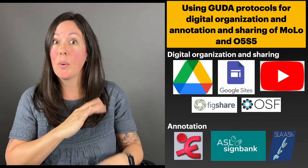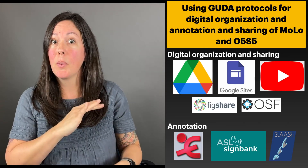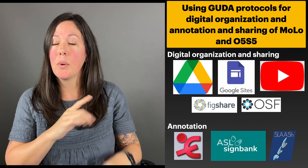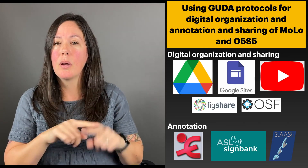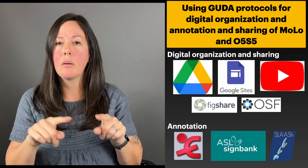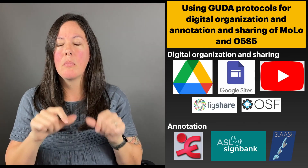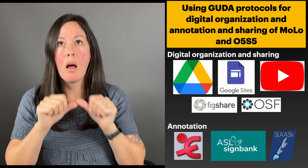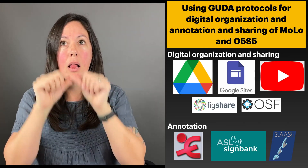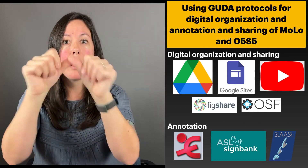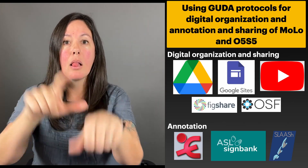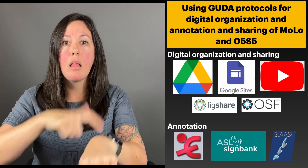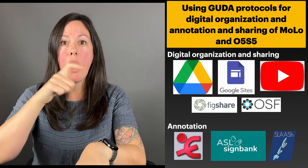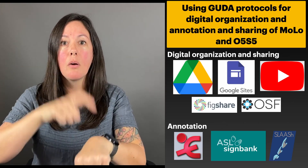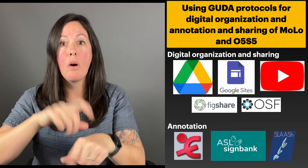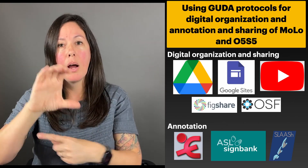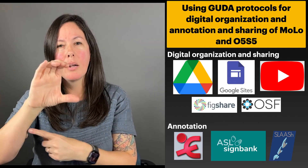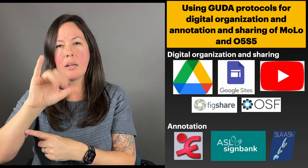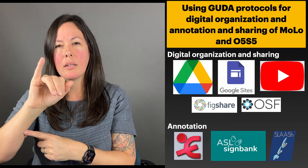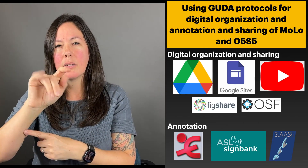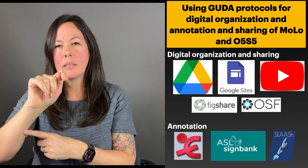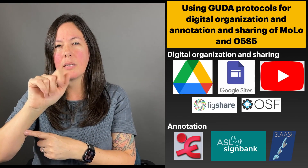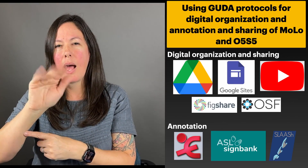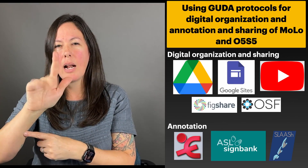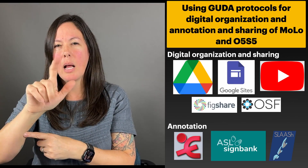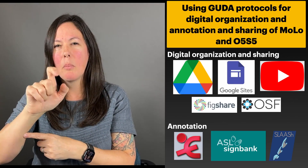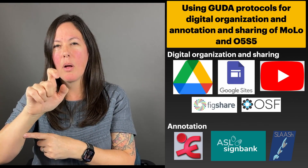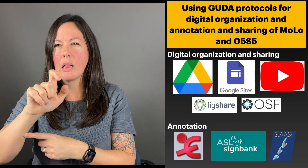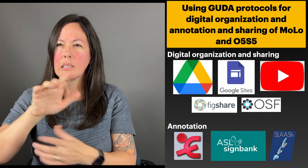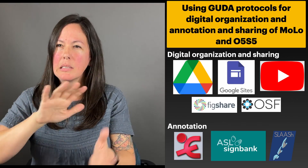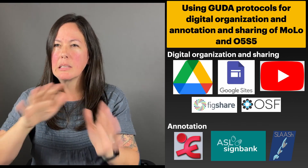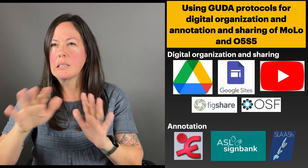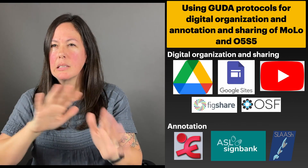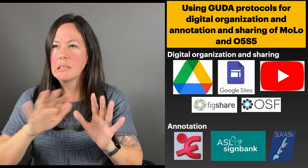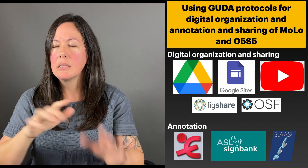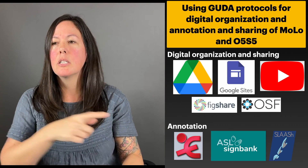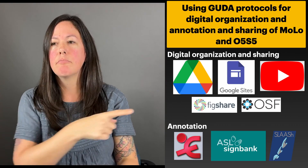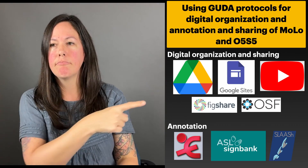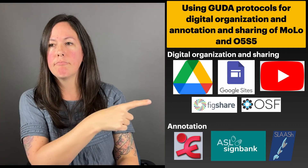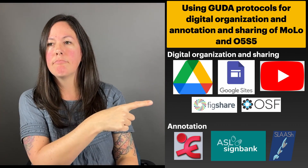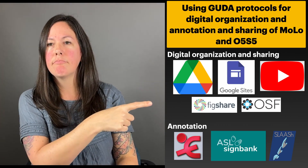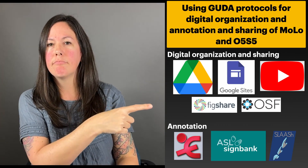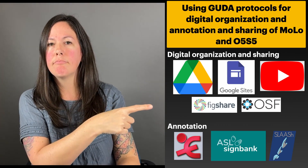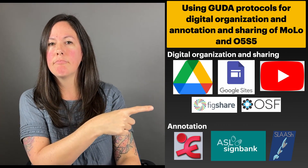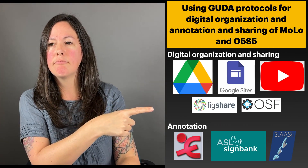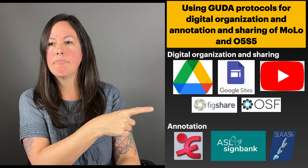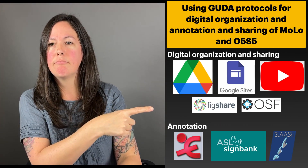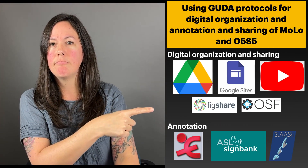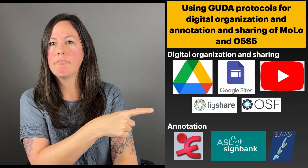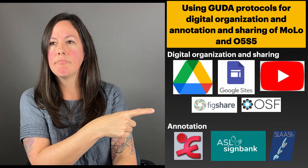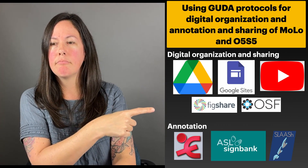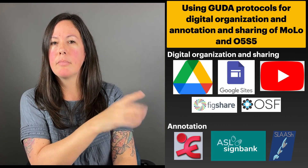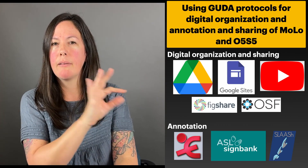have I mean we have an interim sharing capacity but we don't have a long-term